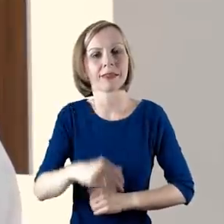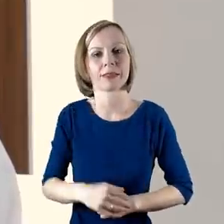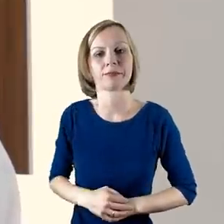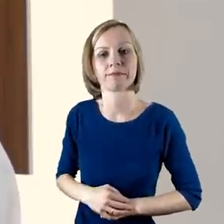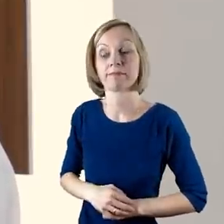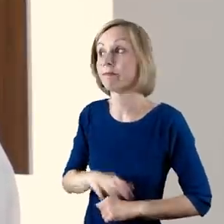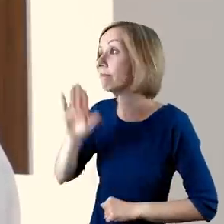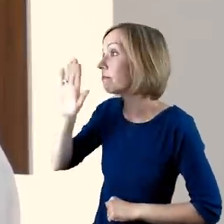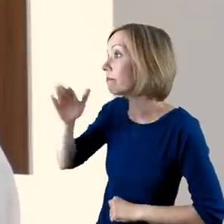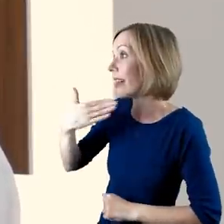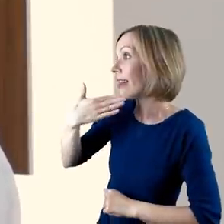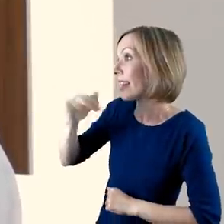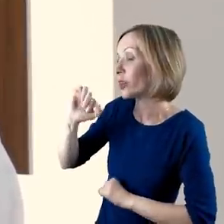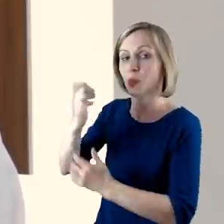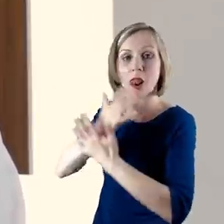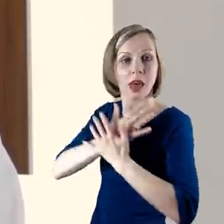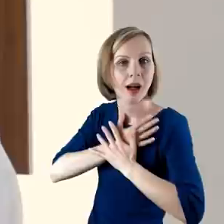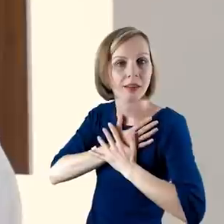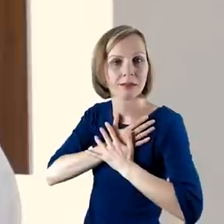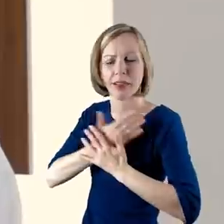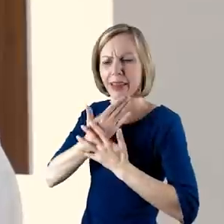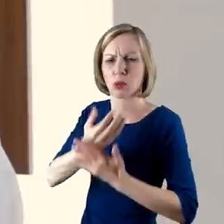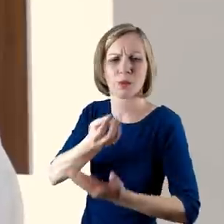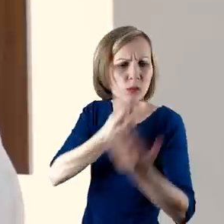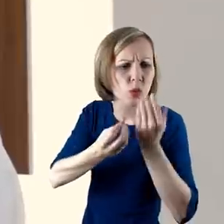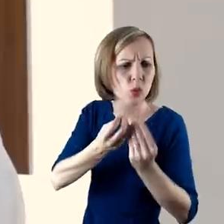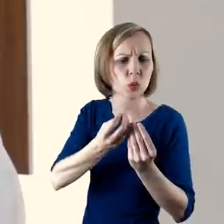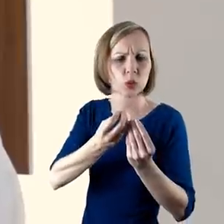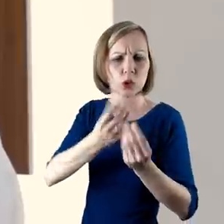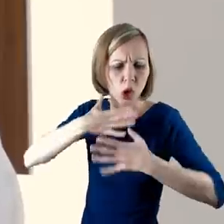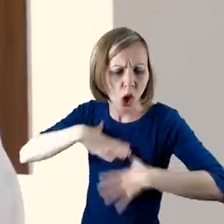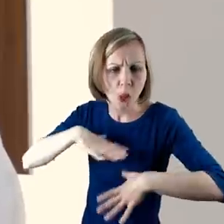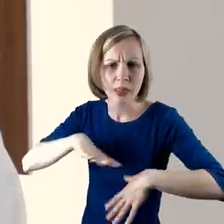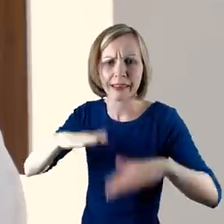God thank you for your love. Thank you for food and clothing and shelter,